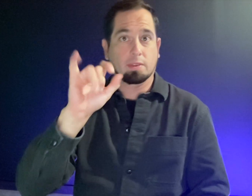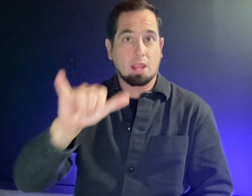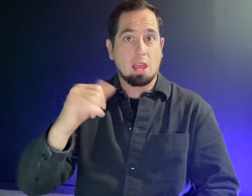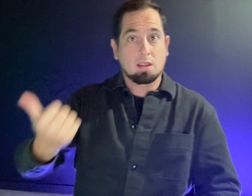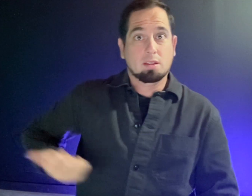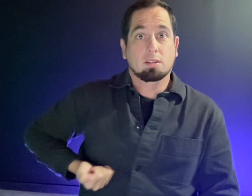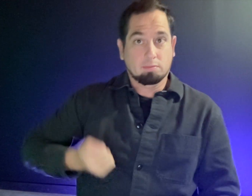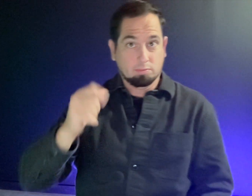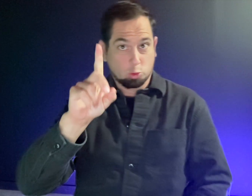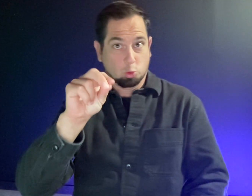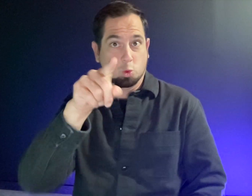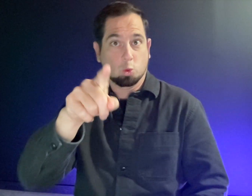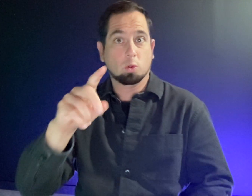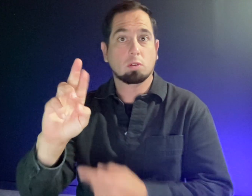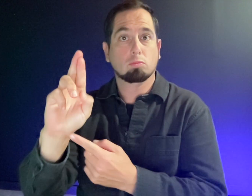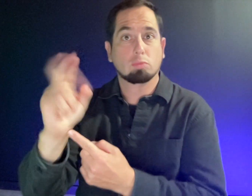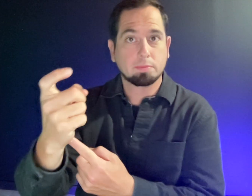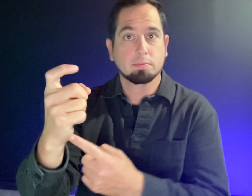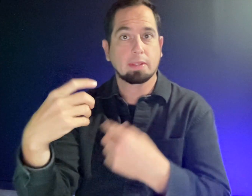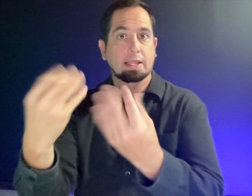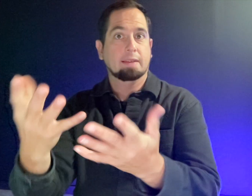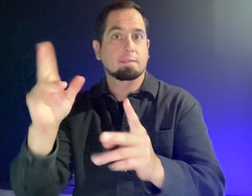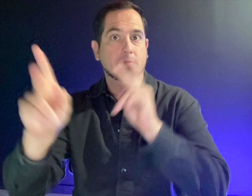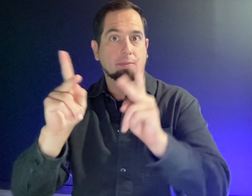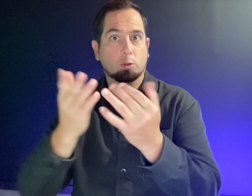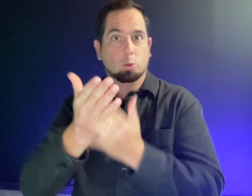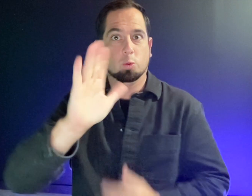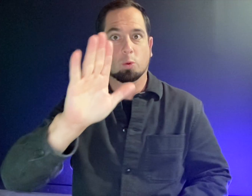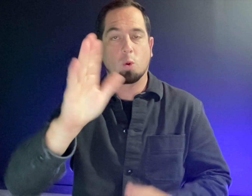Would this be something you can prescribe through